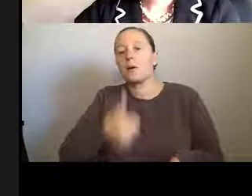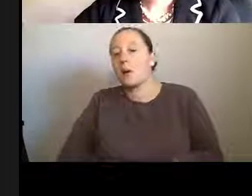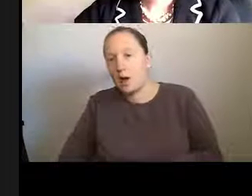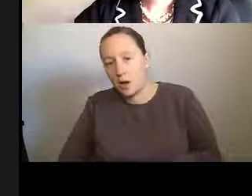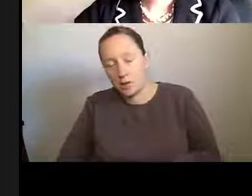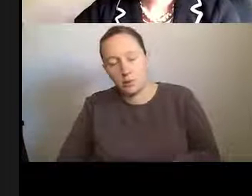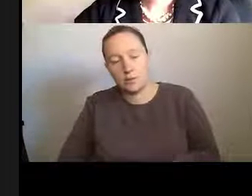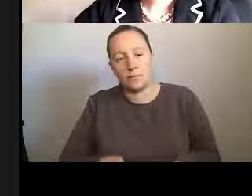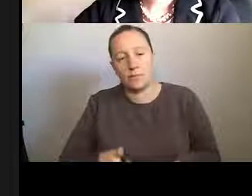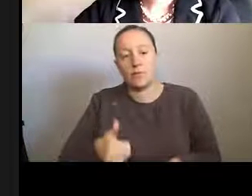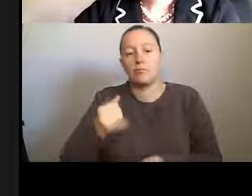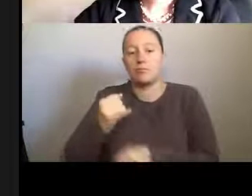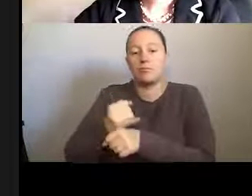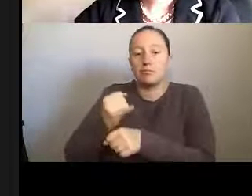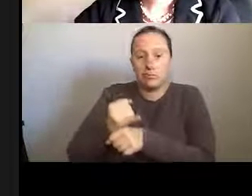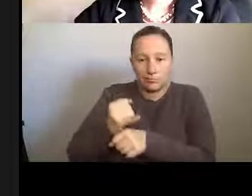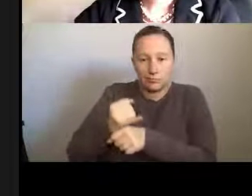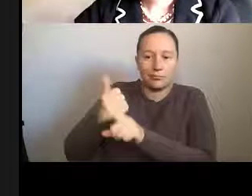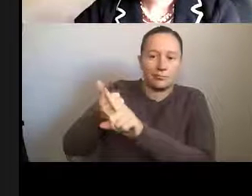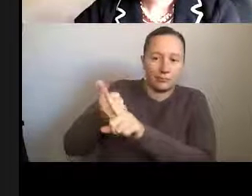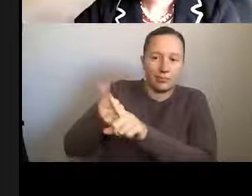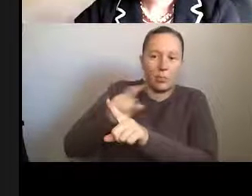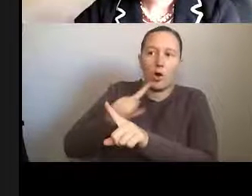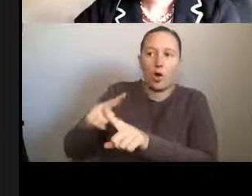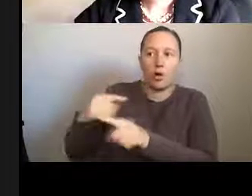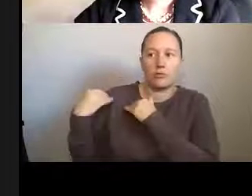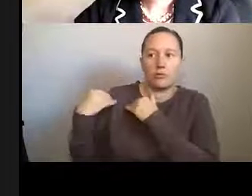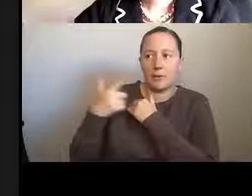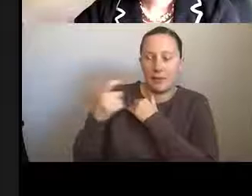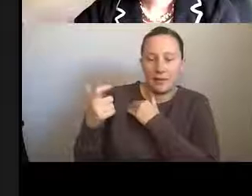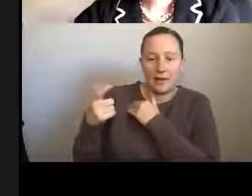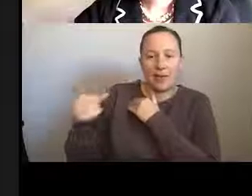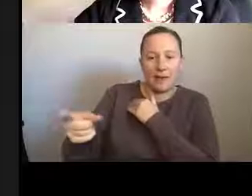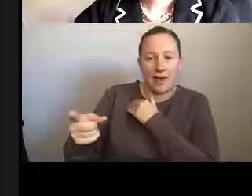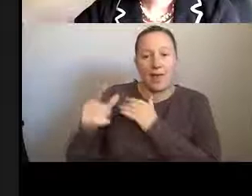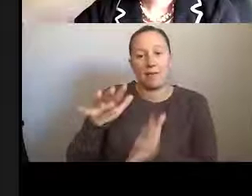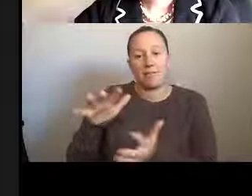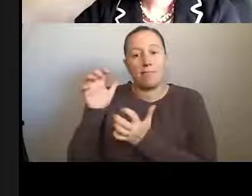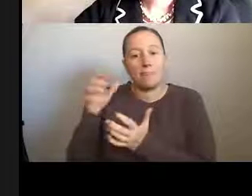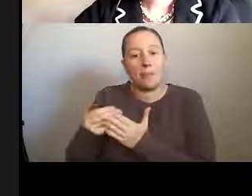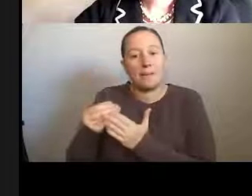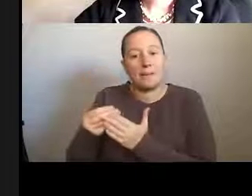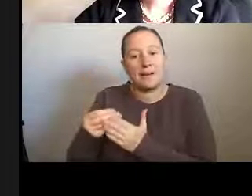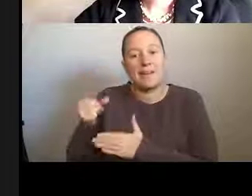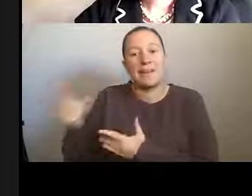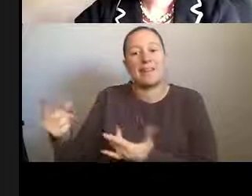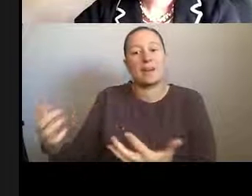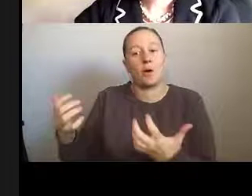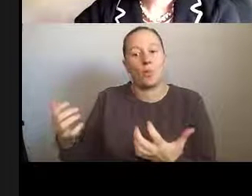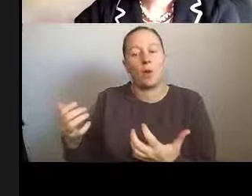So institutions are held responsible because they get the grant money. They really want to have an eye over that,